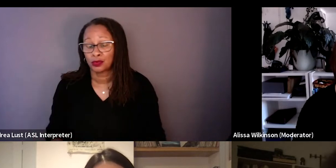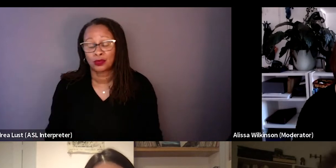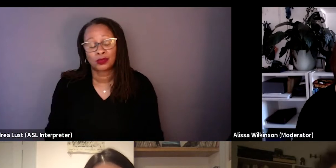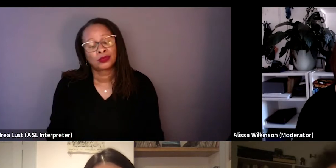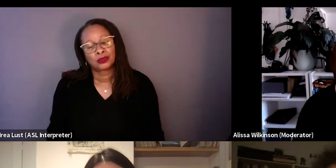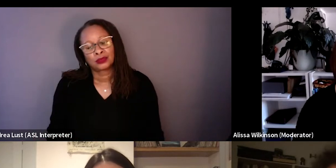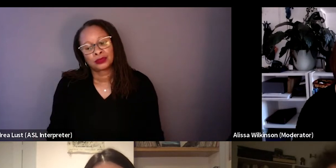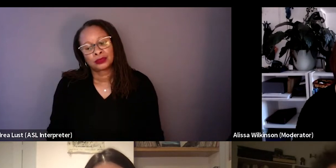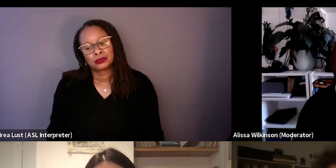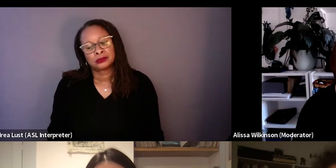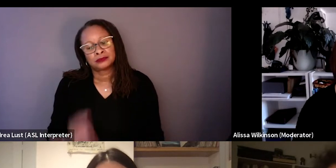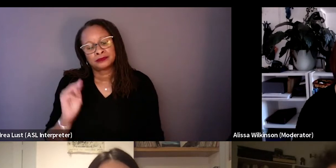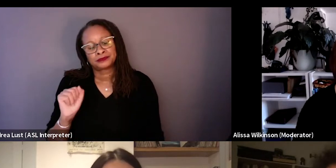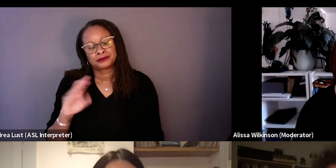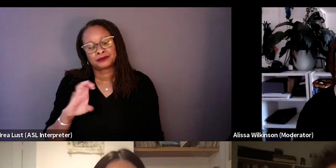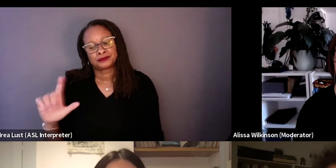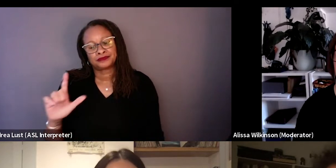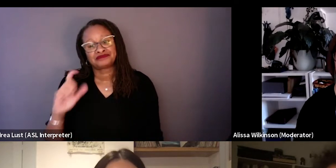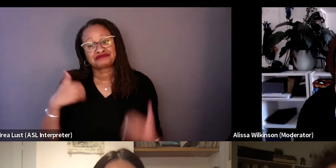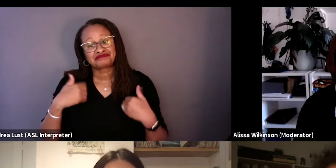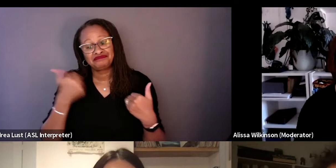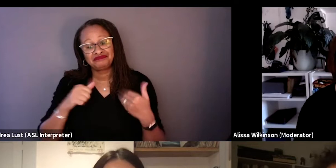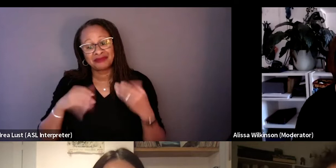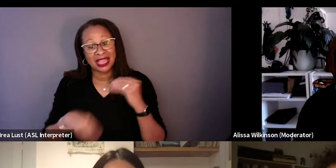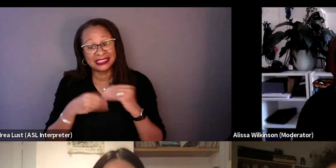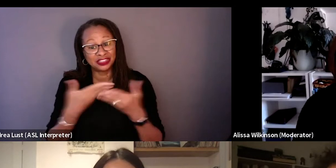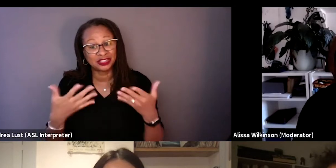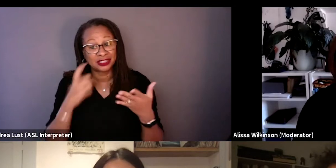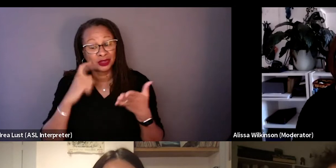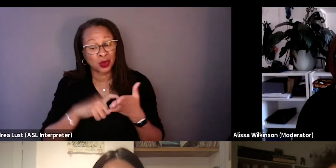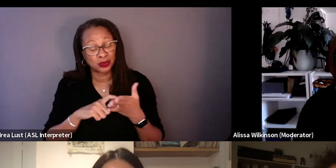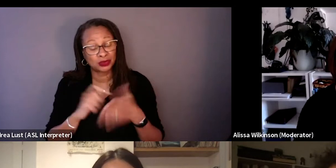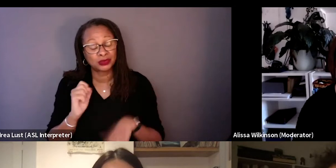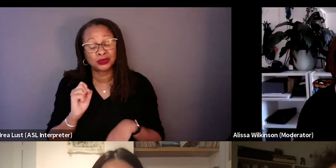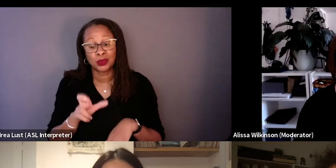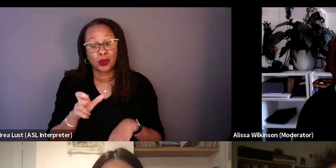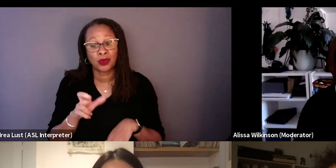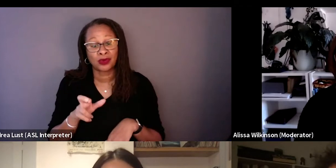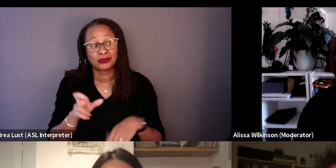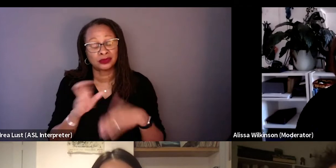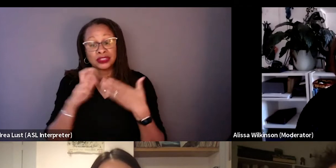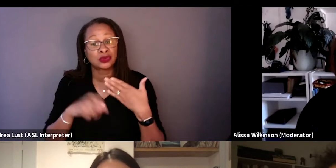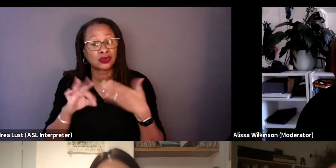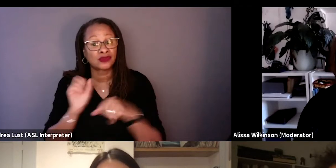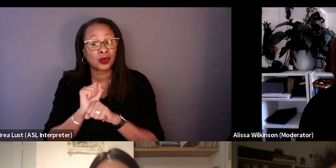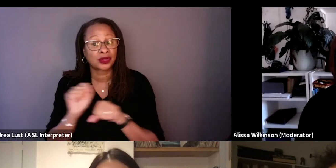Marcel, did you have any additional things that you noticed or that came out as you were working on this project together?